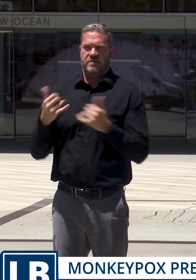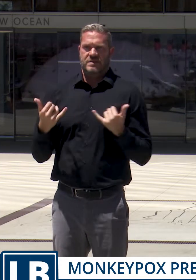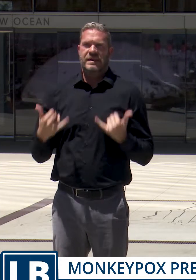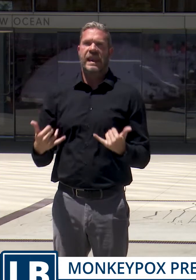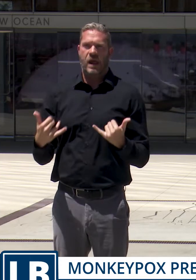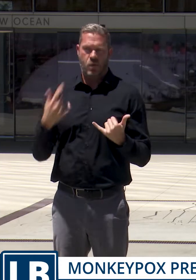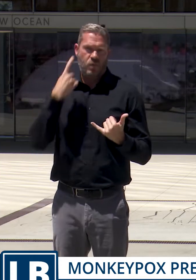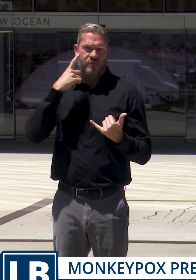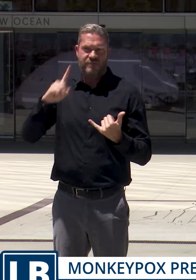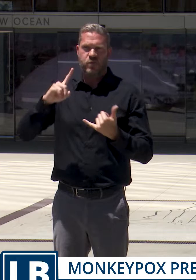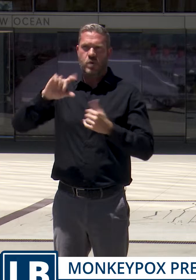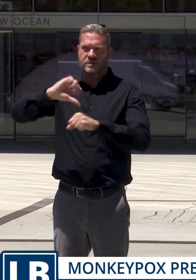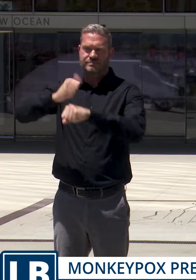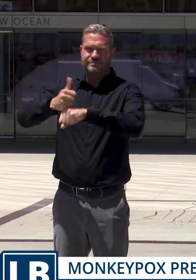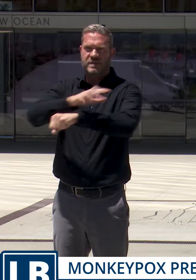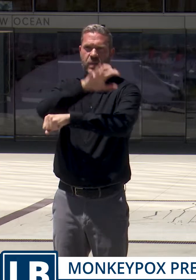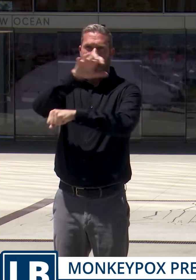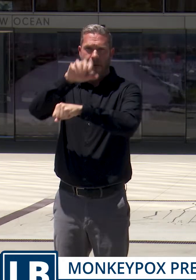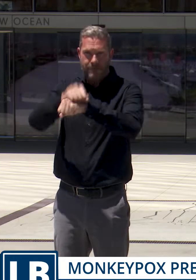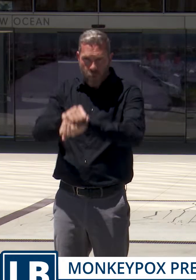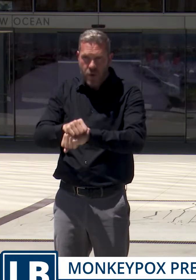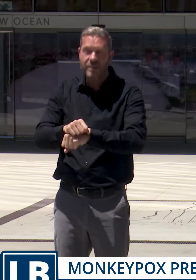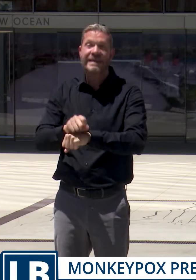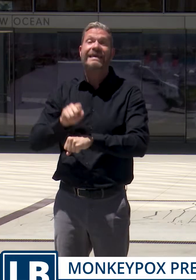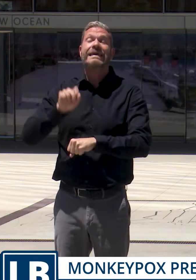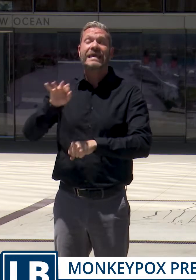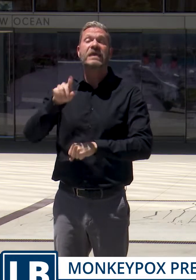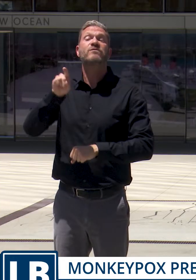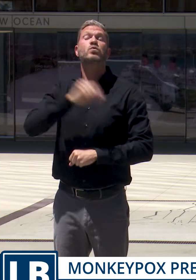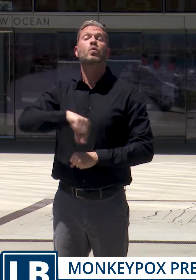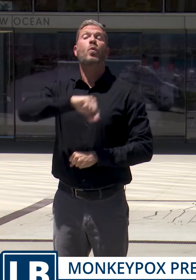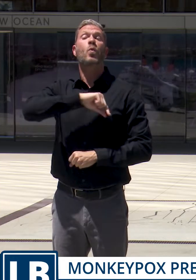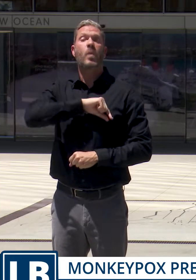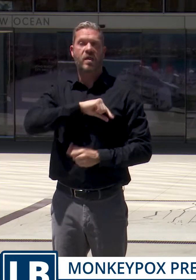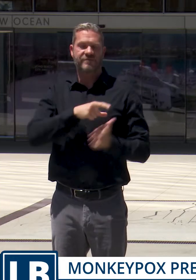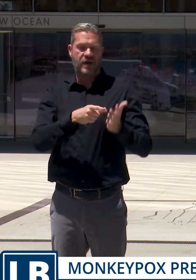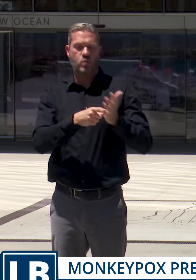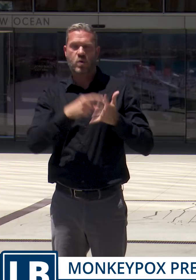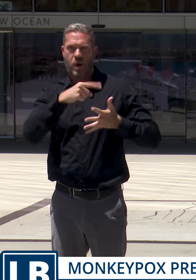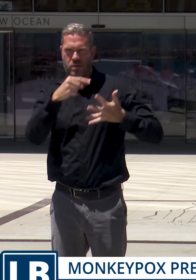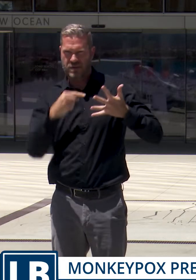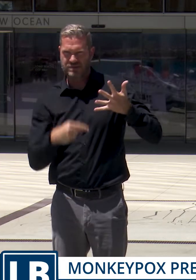your appointment if you are actually qualified to receive the vaccine if you're not qualified